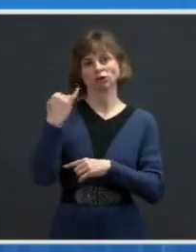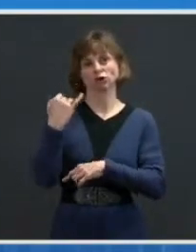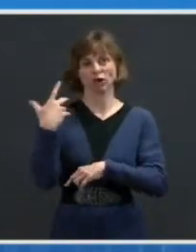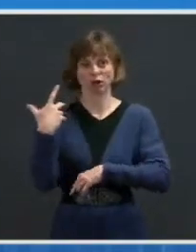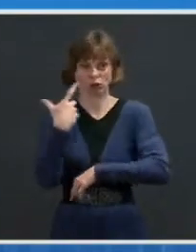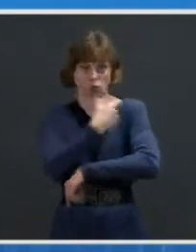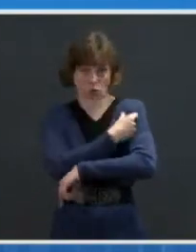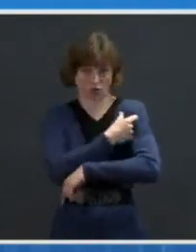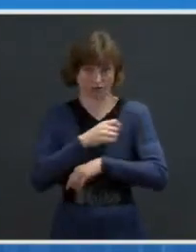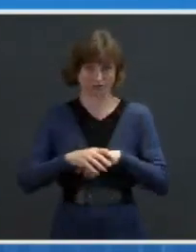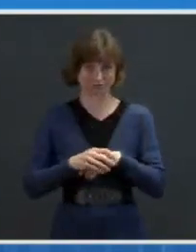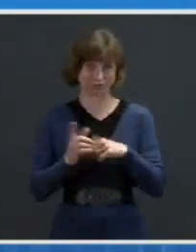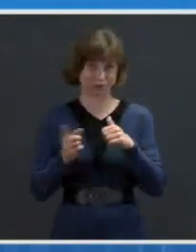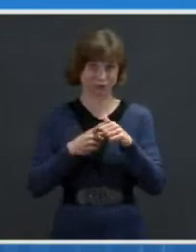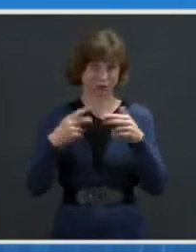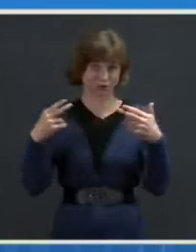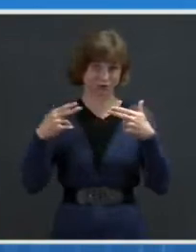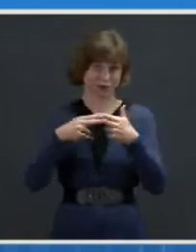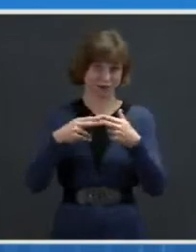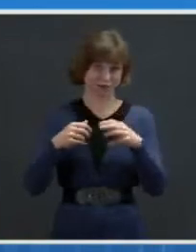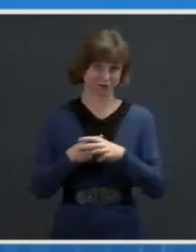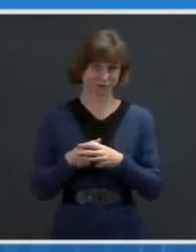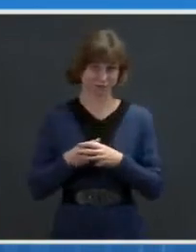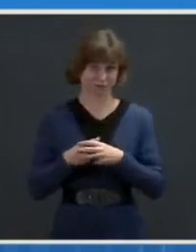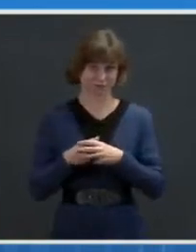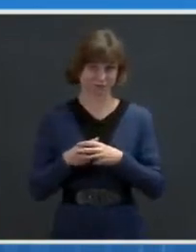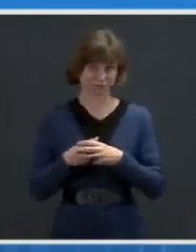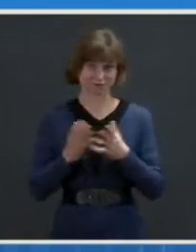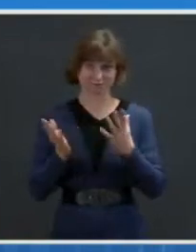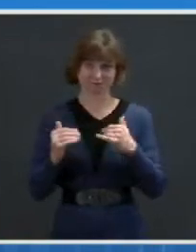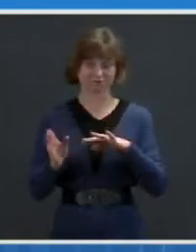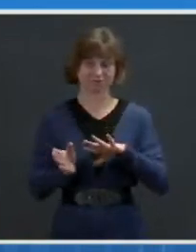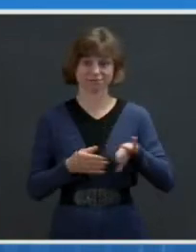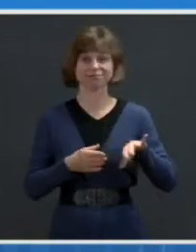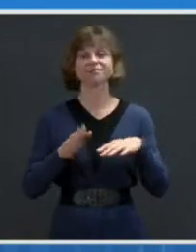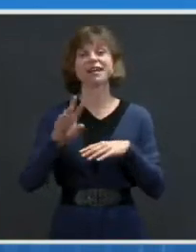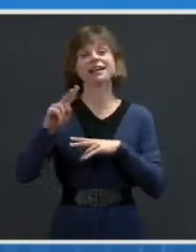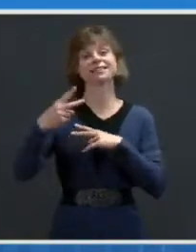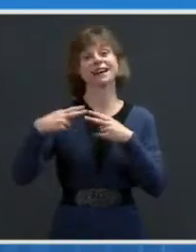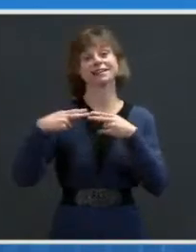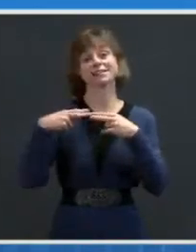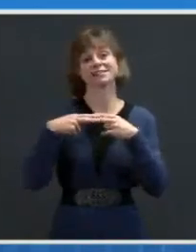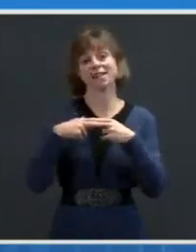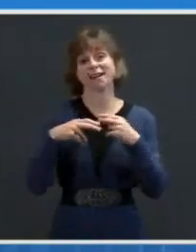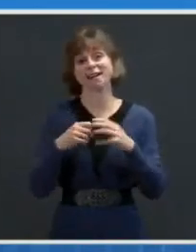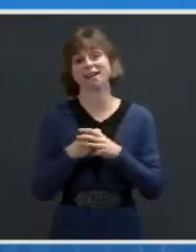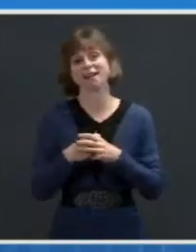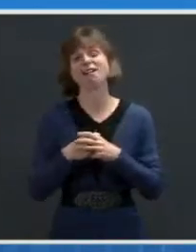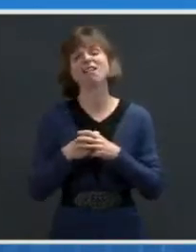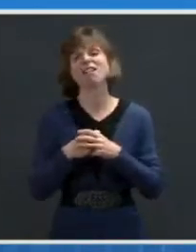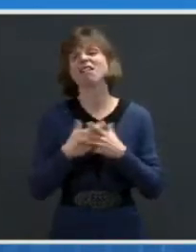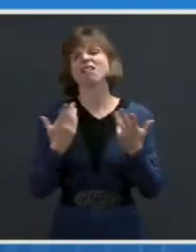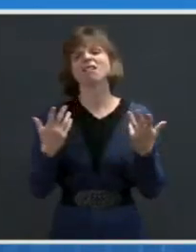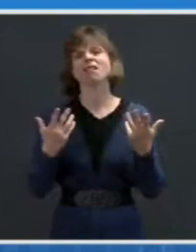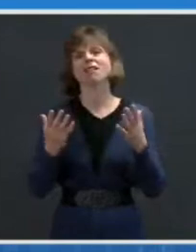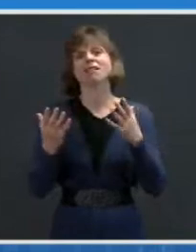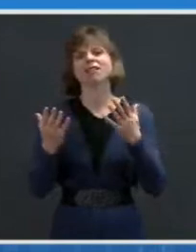DR. FAUCI. THANK YOU VERY MUCH, DR. WALENSKY. I WANT TO TALK MORE ABOUT THE